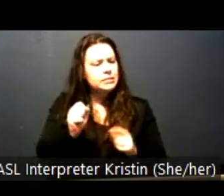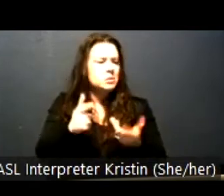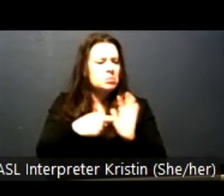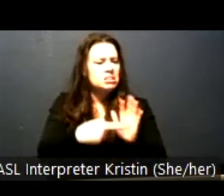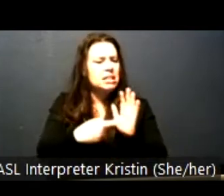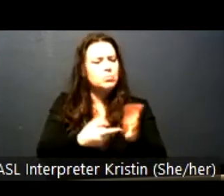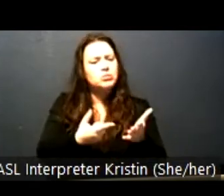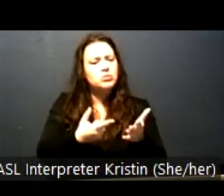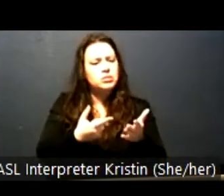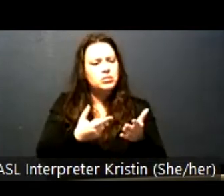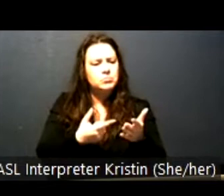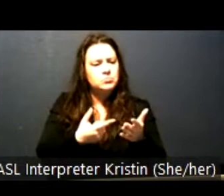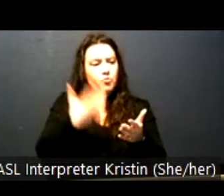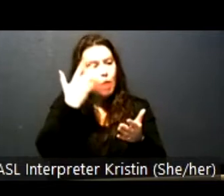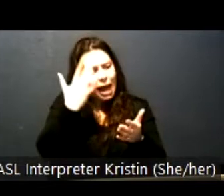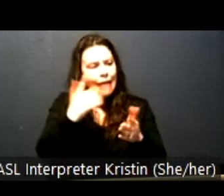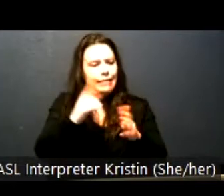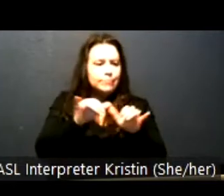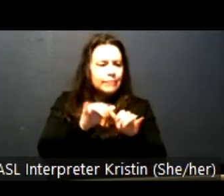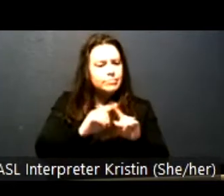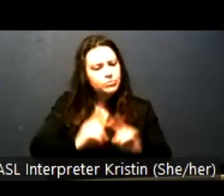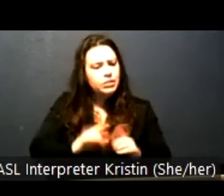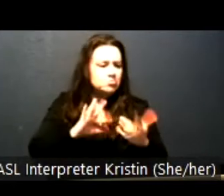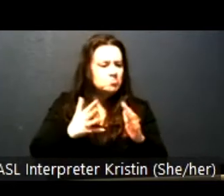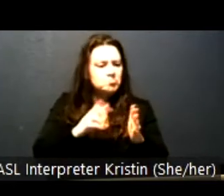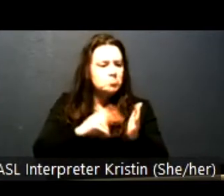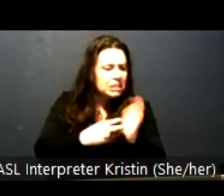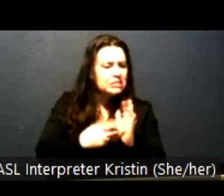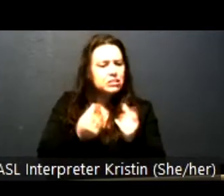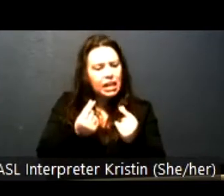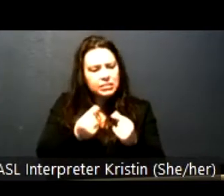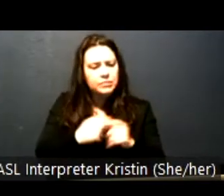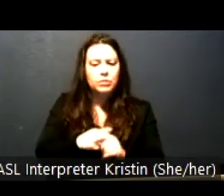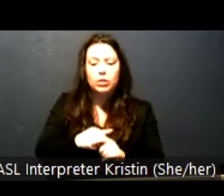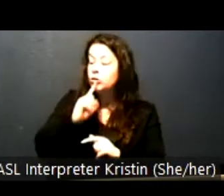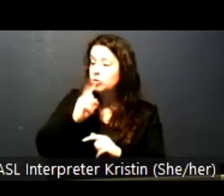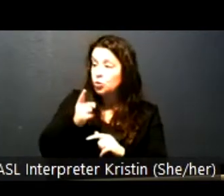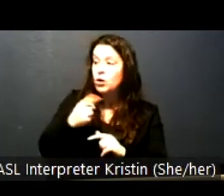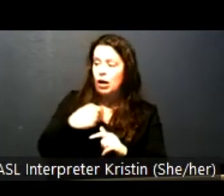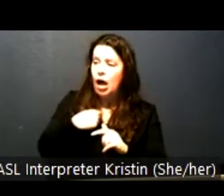Autumn-Lynn: Sure, and I’ll explain a little bit of difference of how they work too! And this